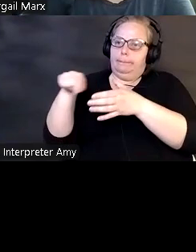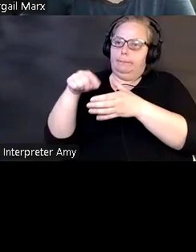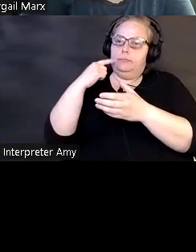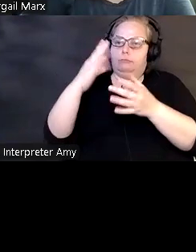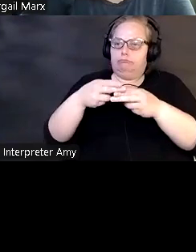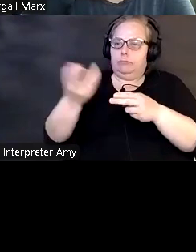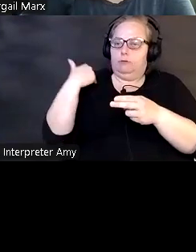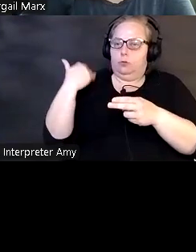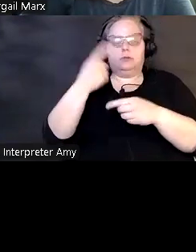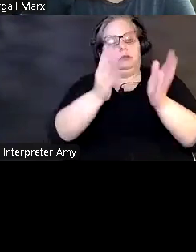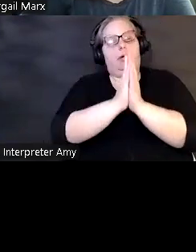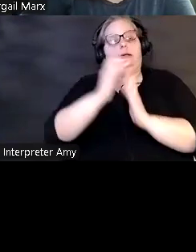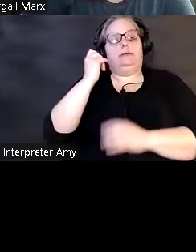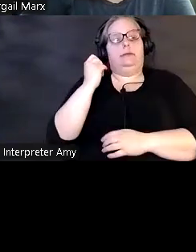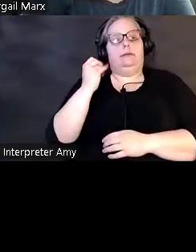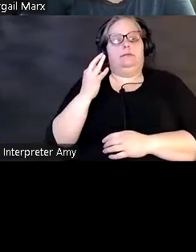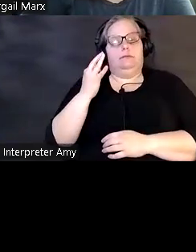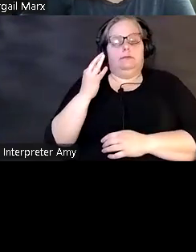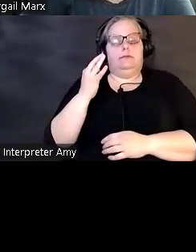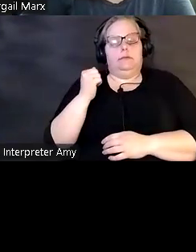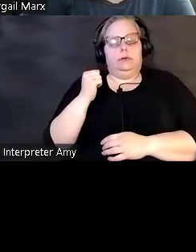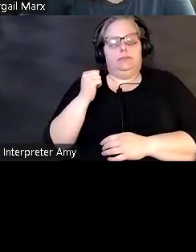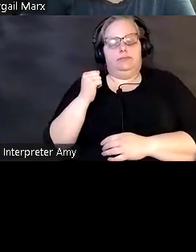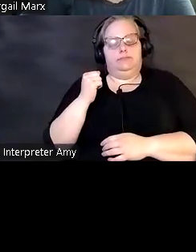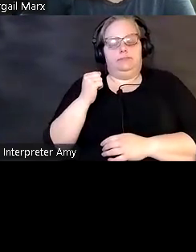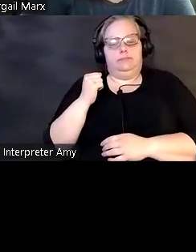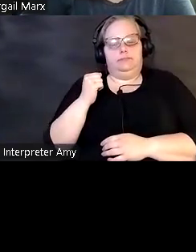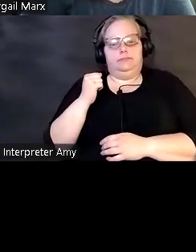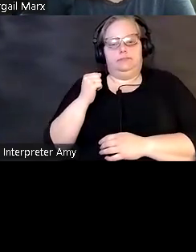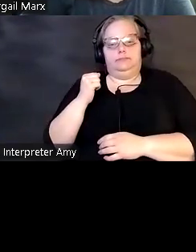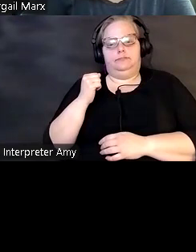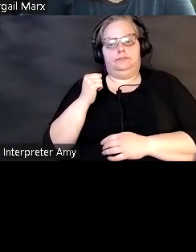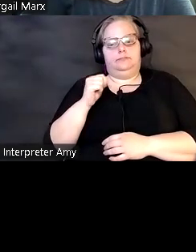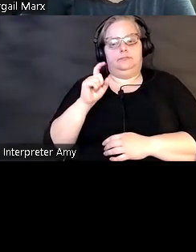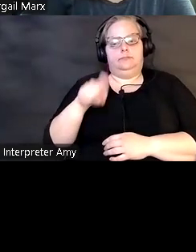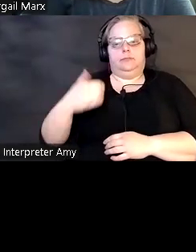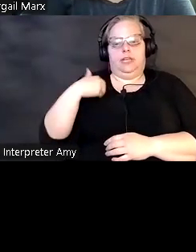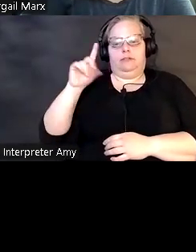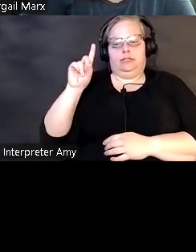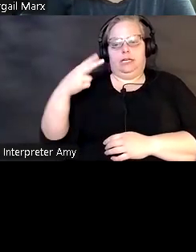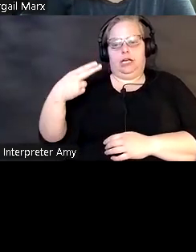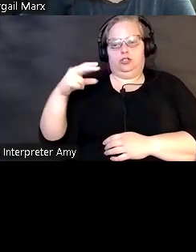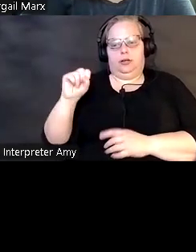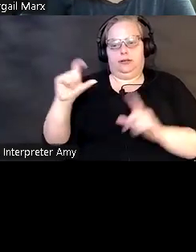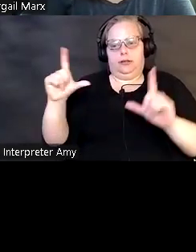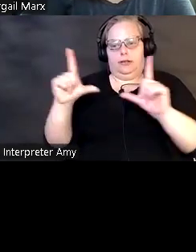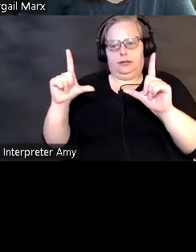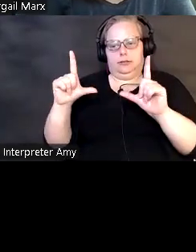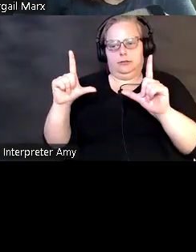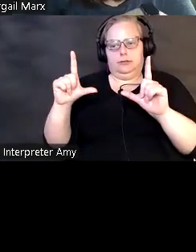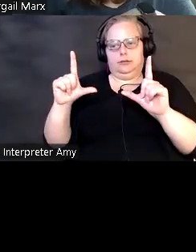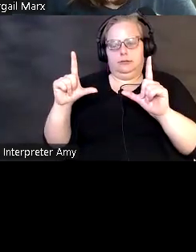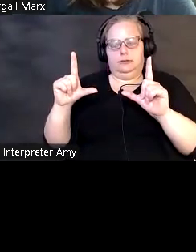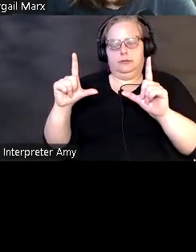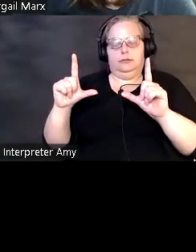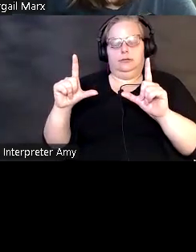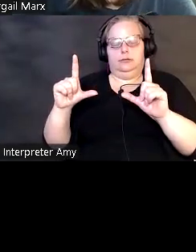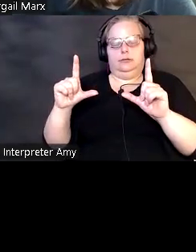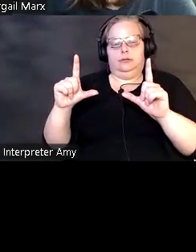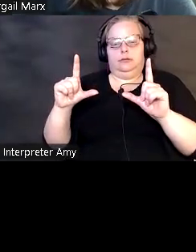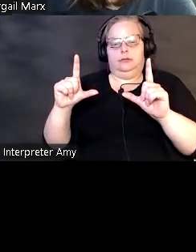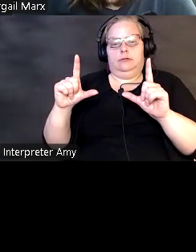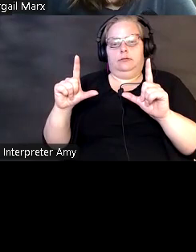if you need to have the Department of Health Services license in order to do an evaluation.